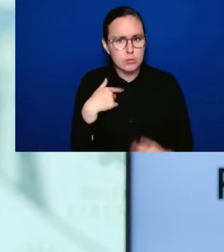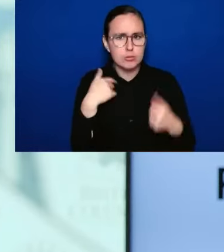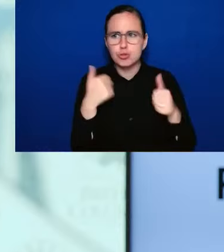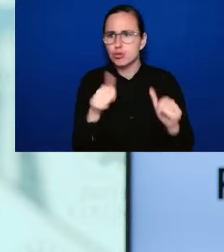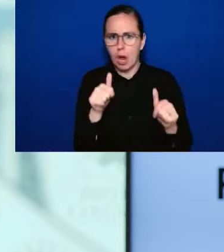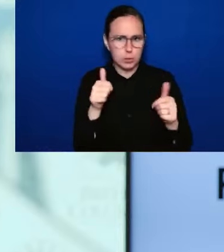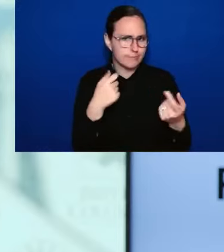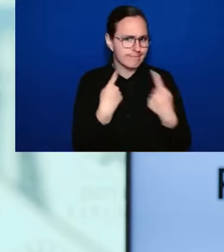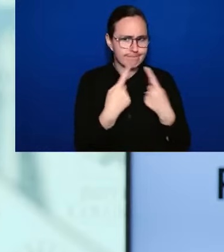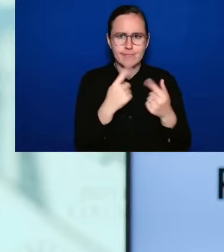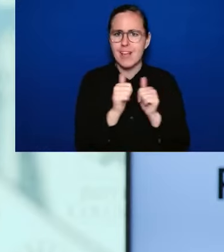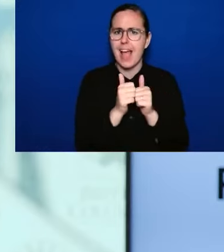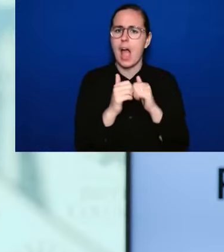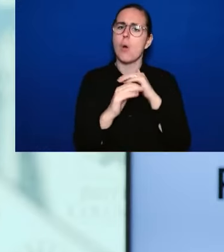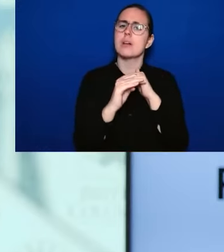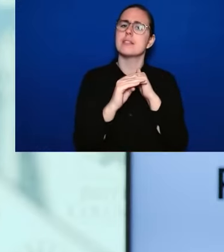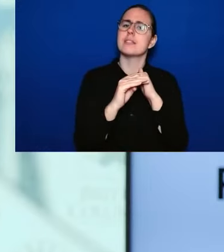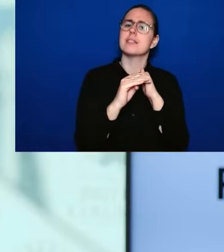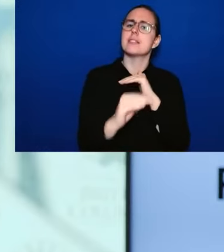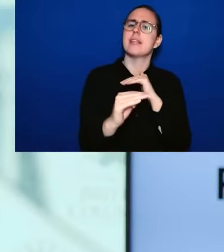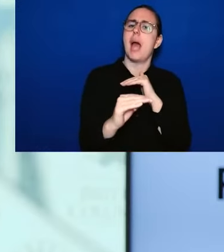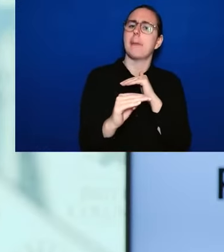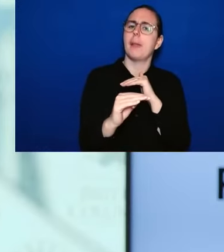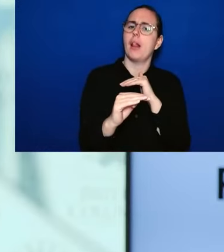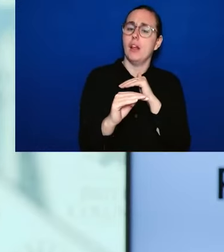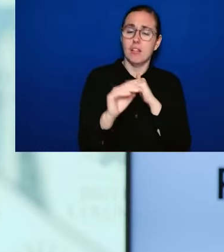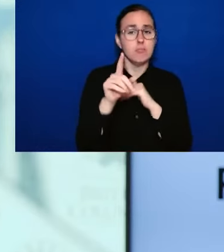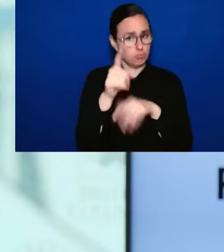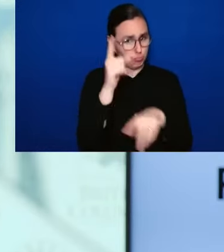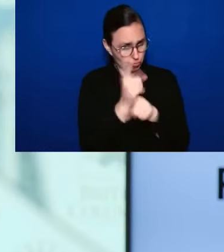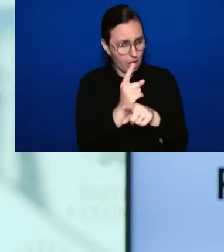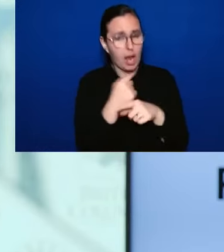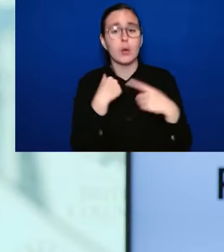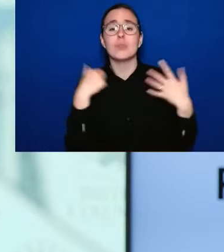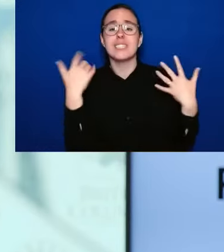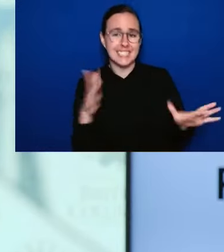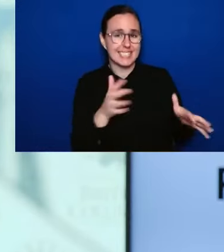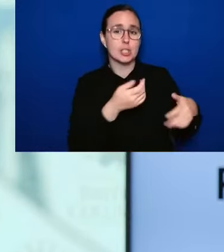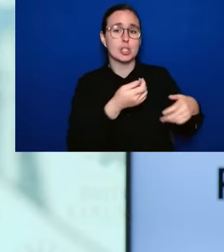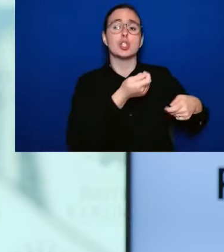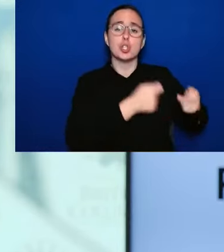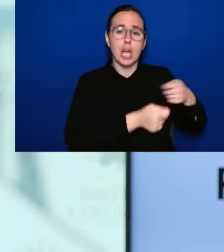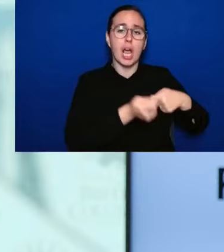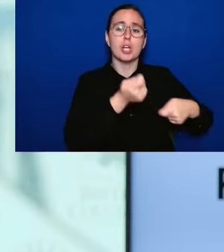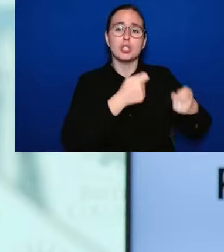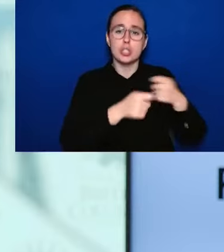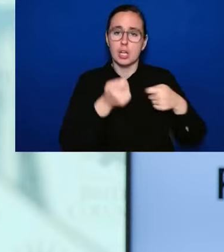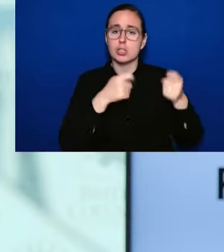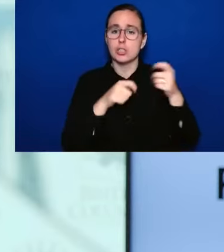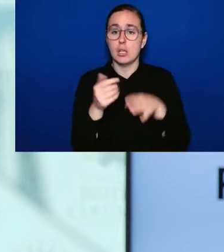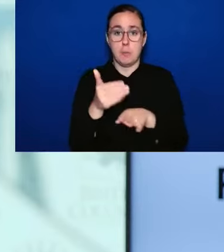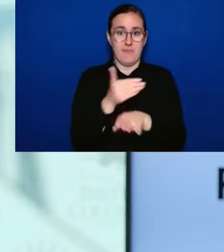revolving door particularly in the ten years prior to my becoming minister of health and